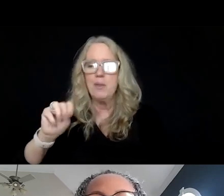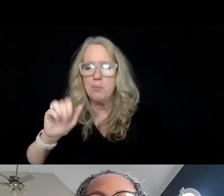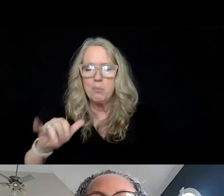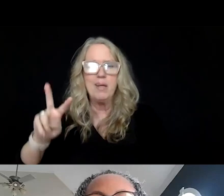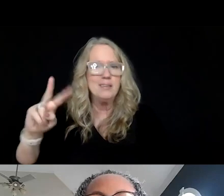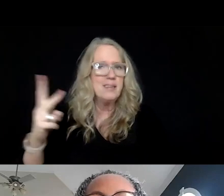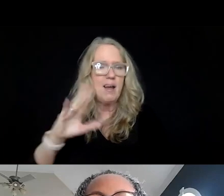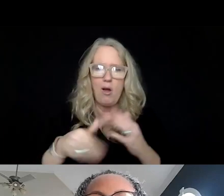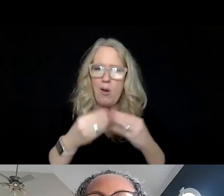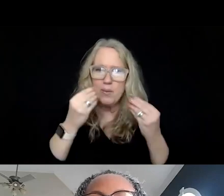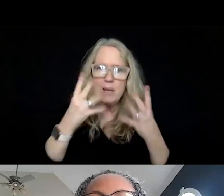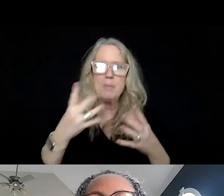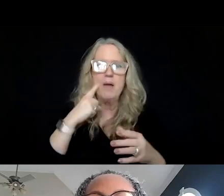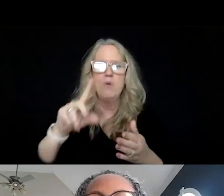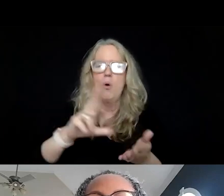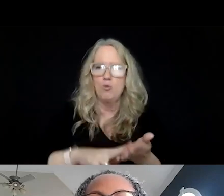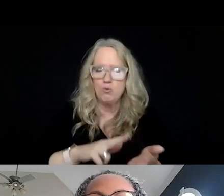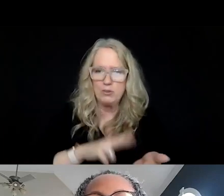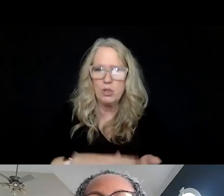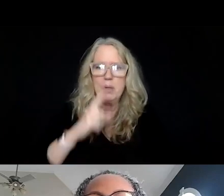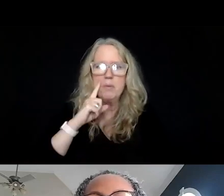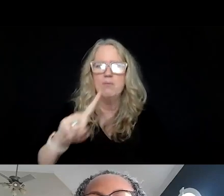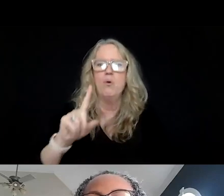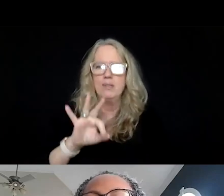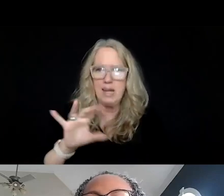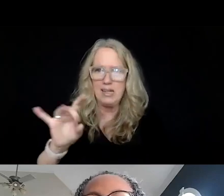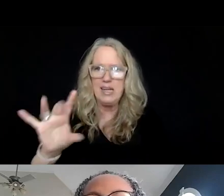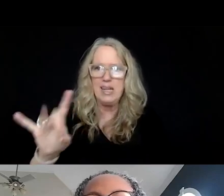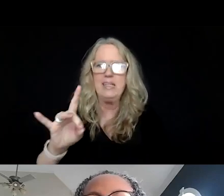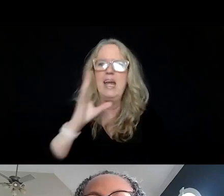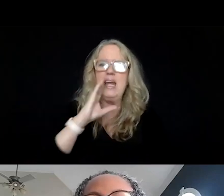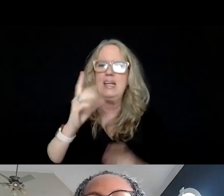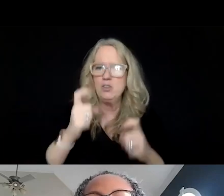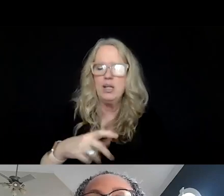THE INFORMATION FOR THE REGISTRATION 988 GRANTEE, TRIBAL GRANTEE